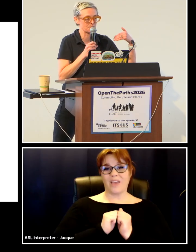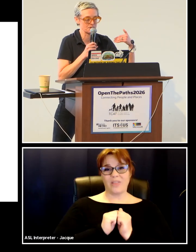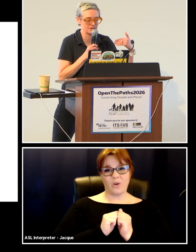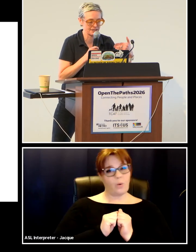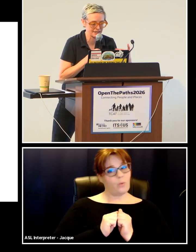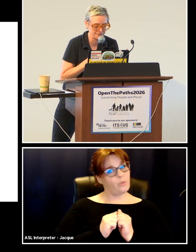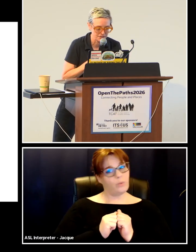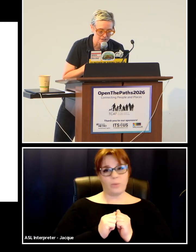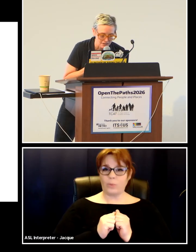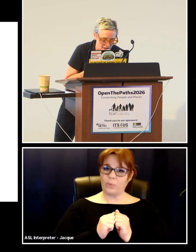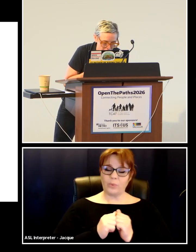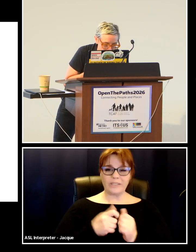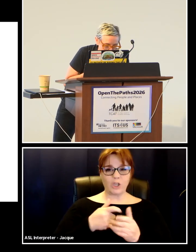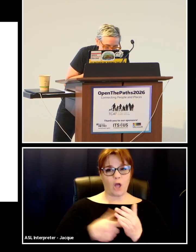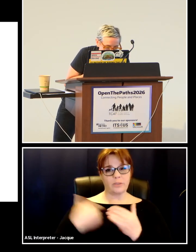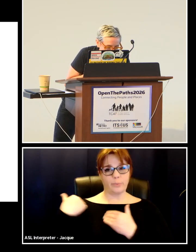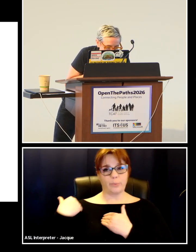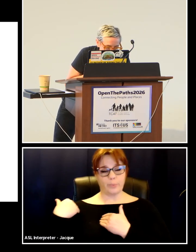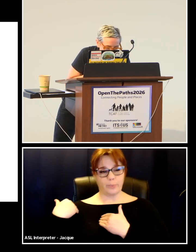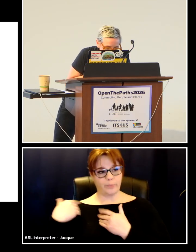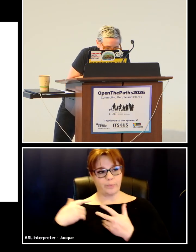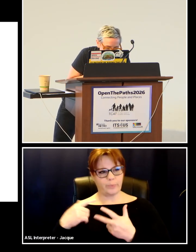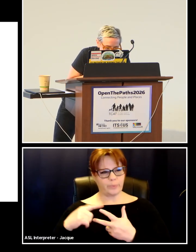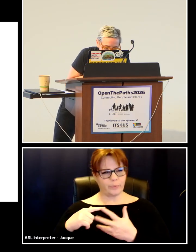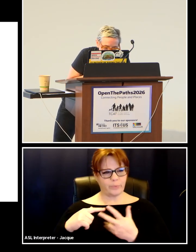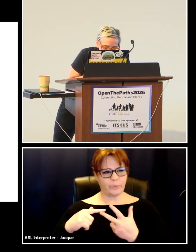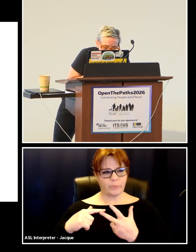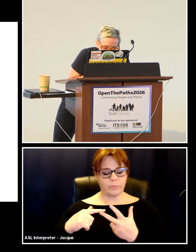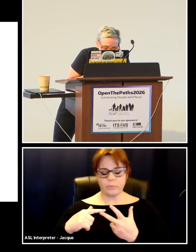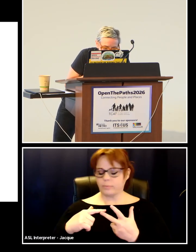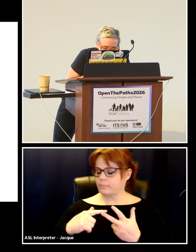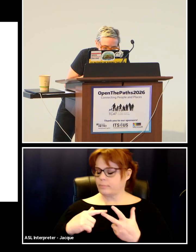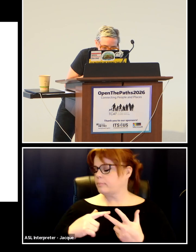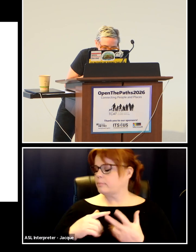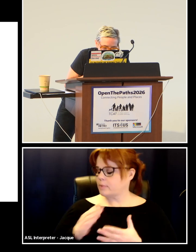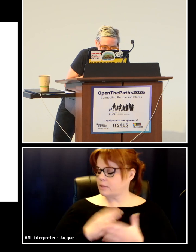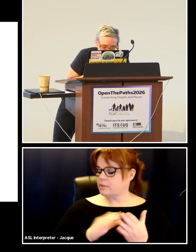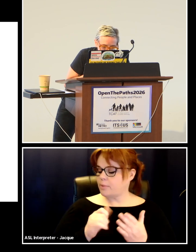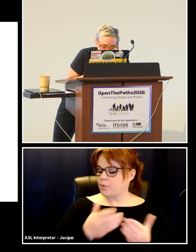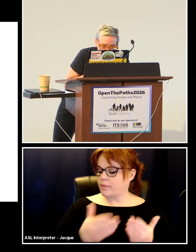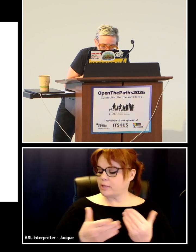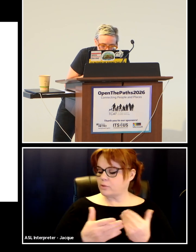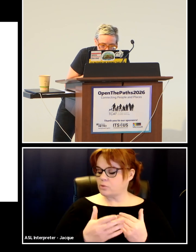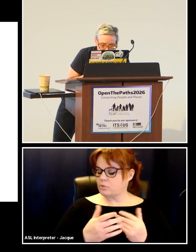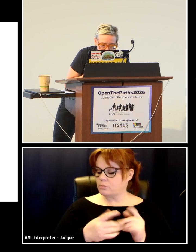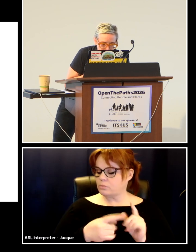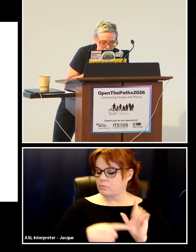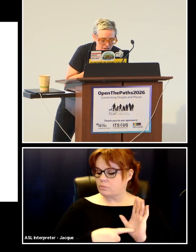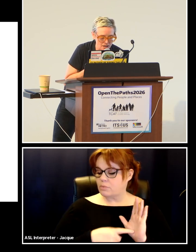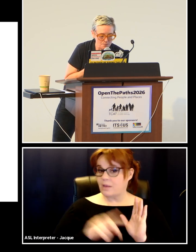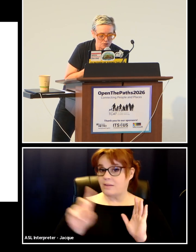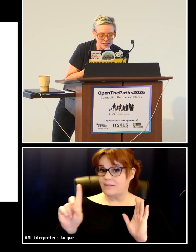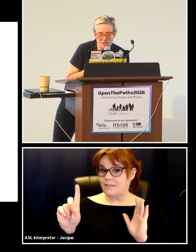burden thing. Um, some other things to uh call out. Uh, let's see. disability um or condition